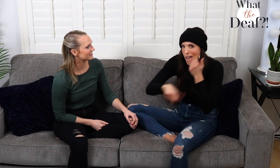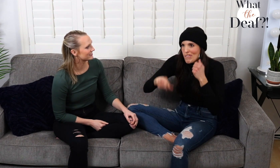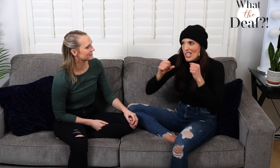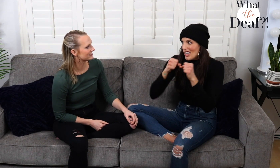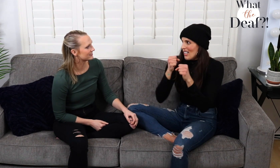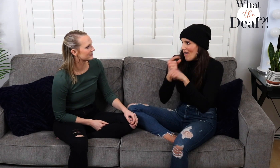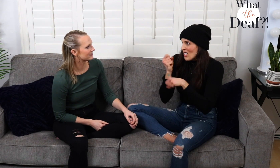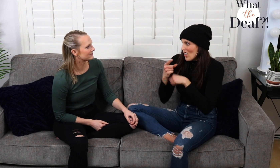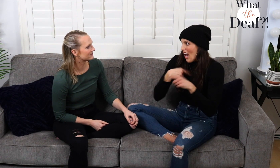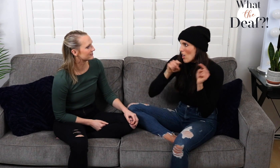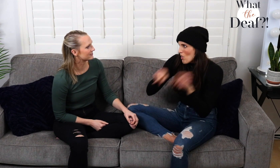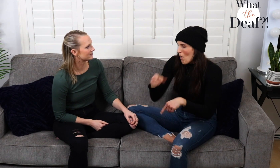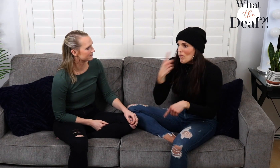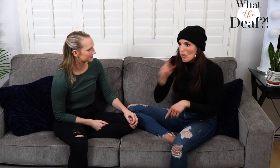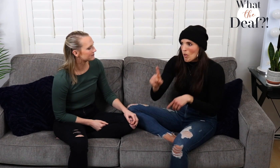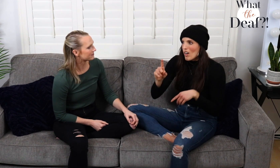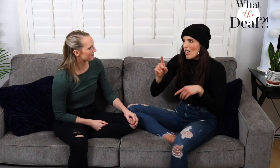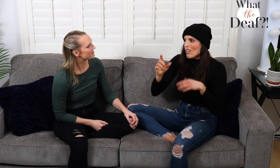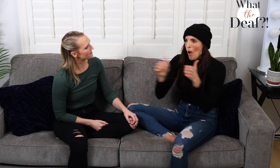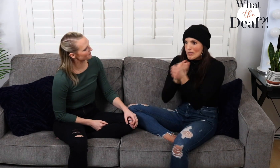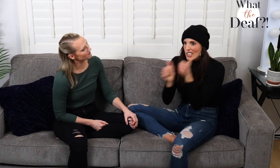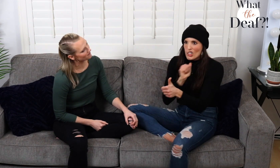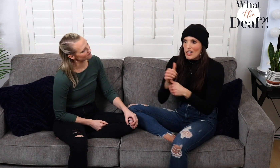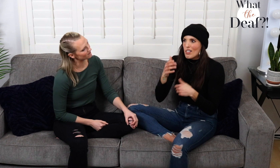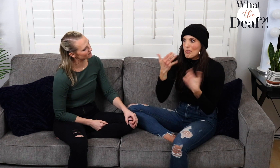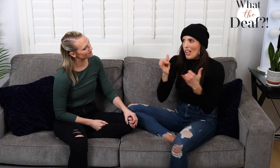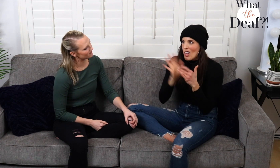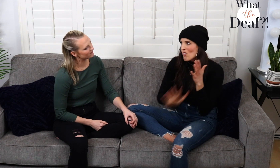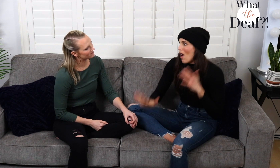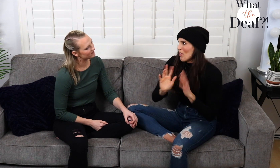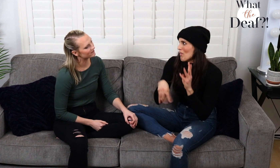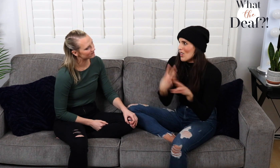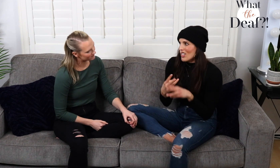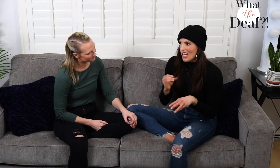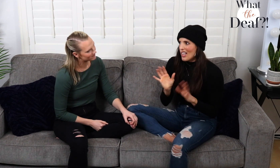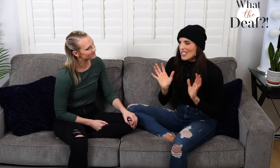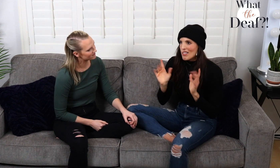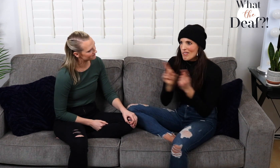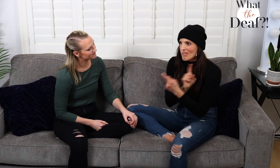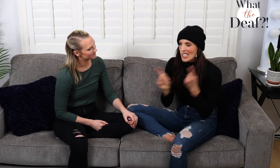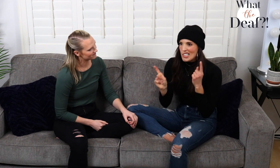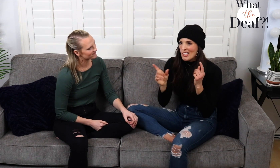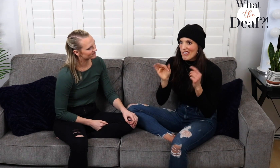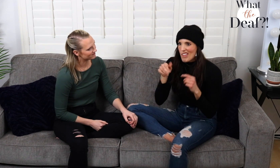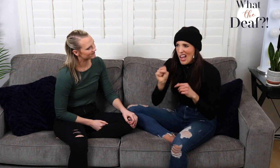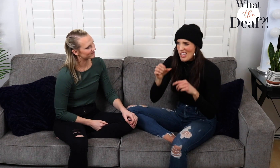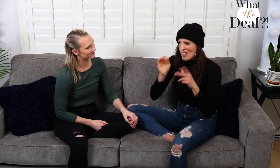excited every year I go for competition and I get to play around the world and meet fans and